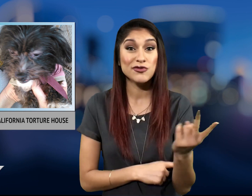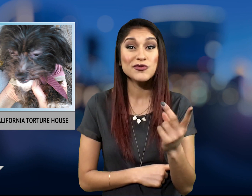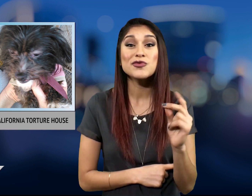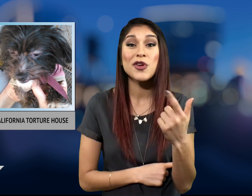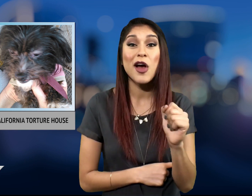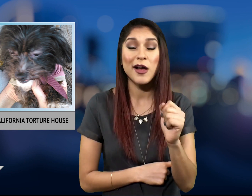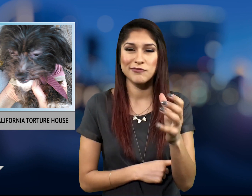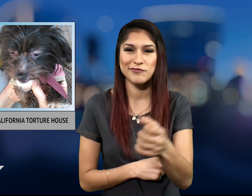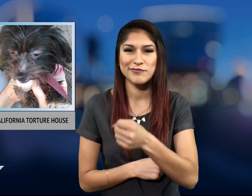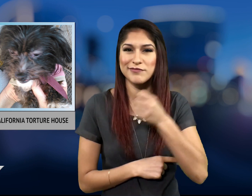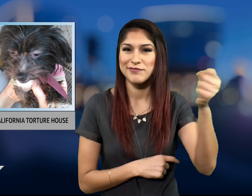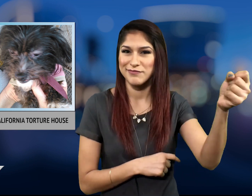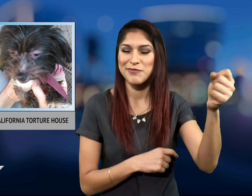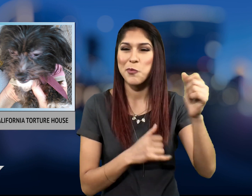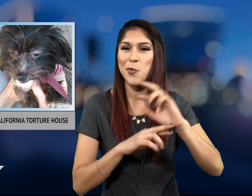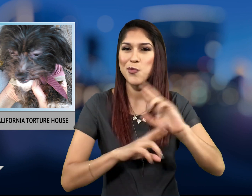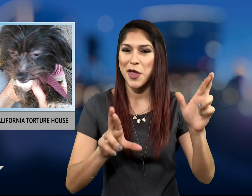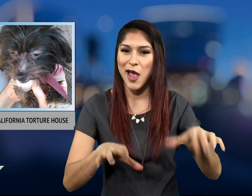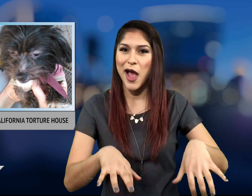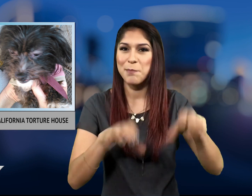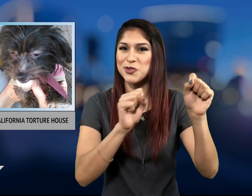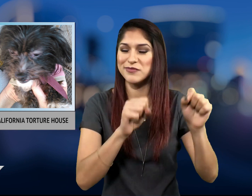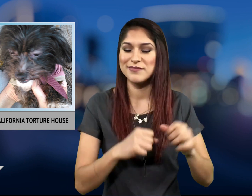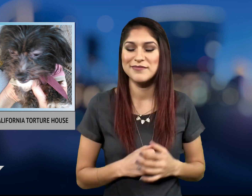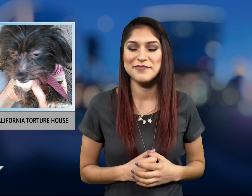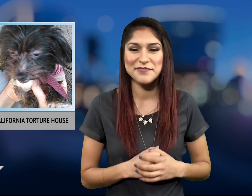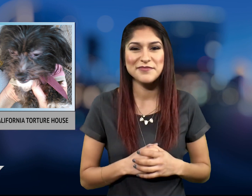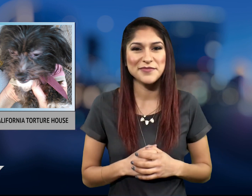The dogs have been put up for adoption.